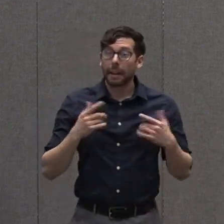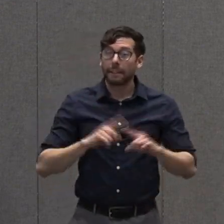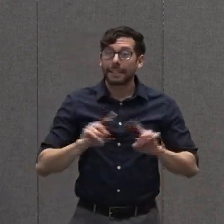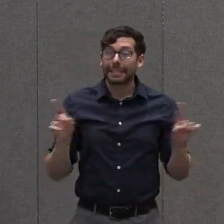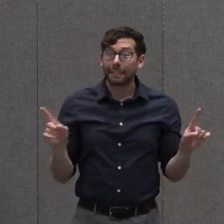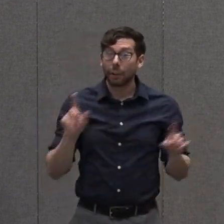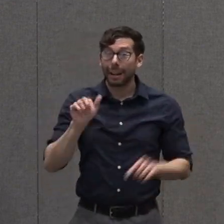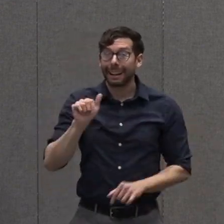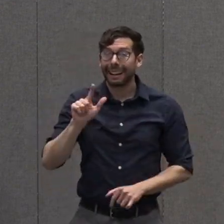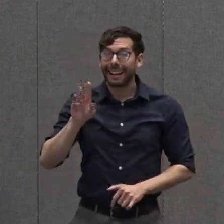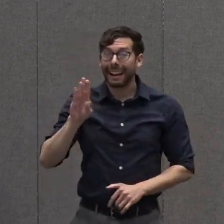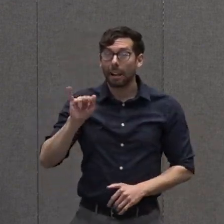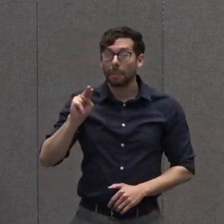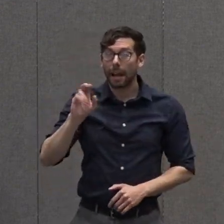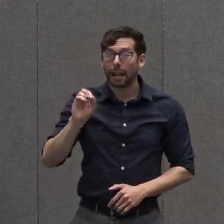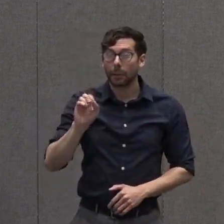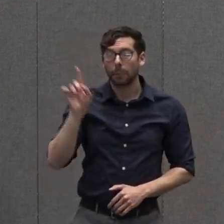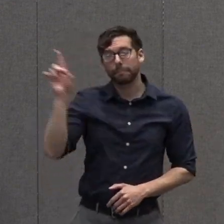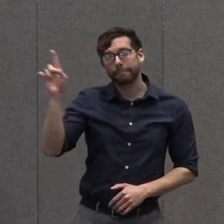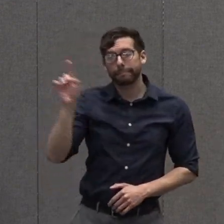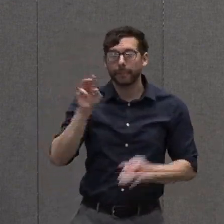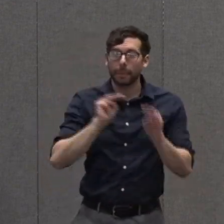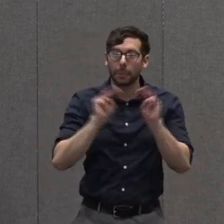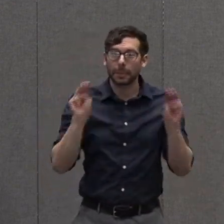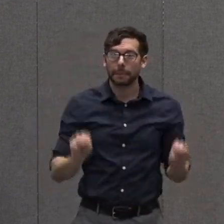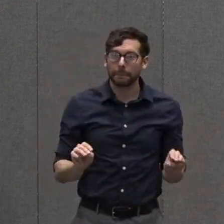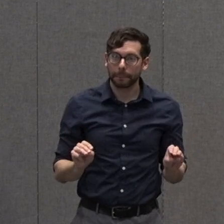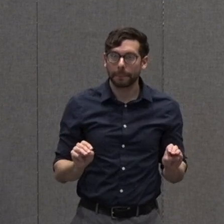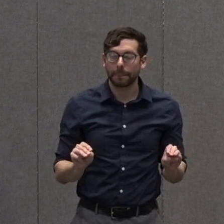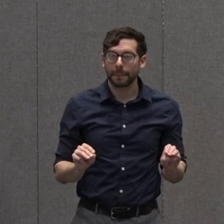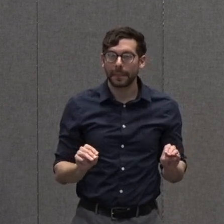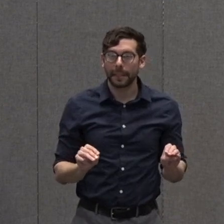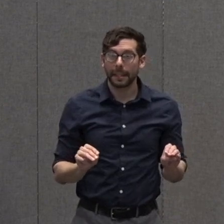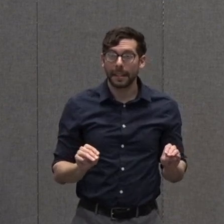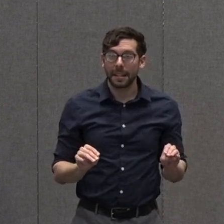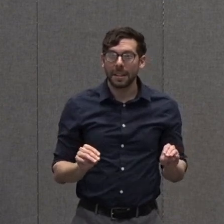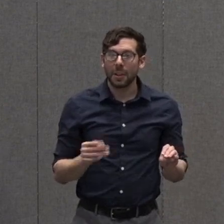on exhibit at the museum, maybe two times this size,